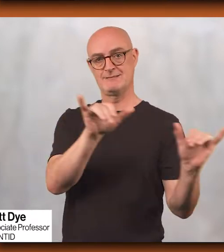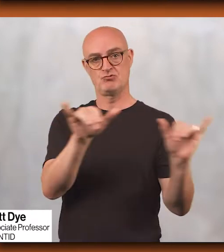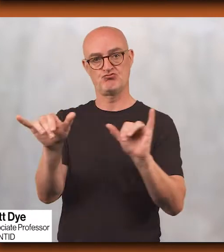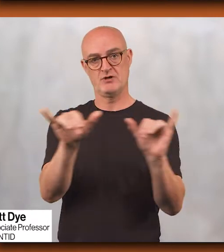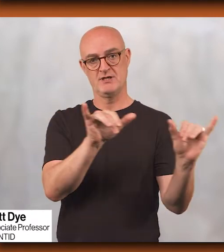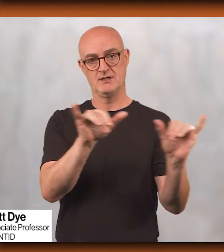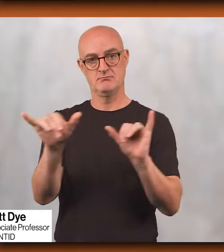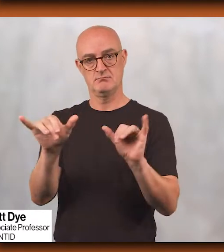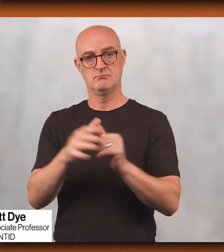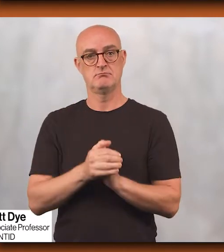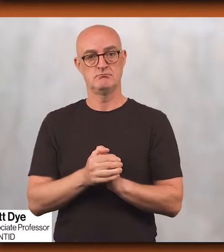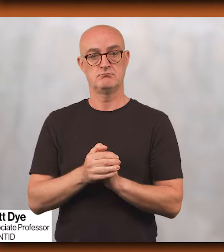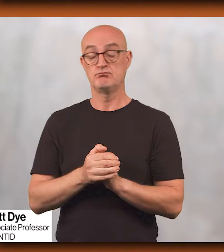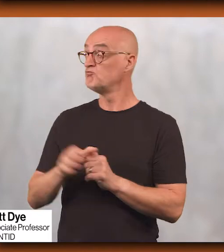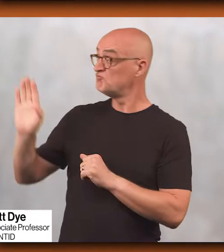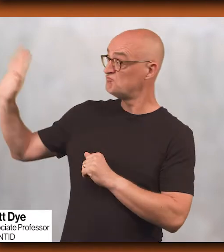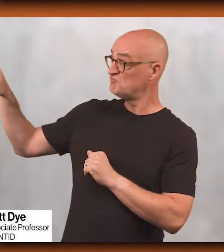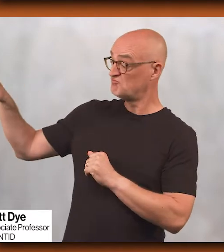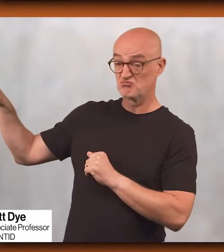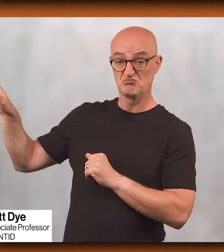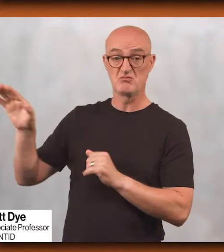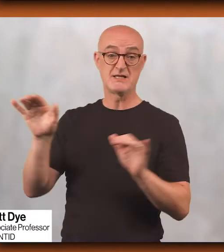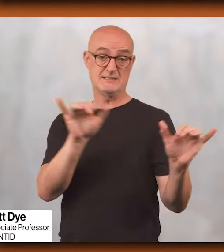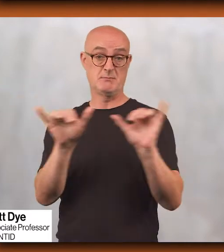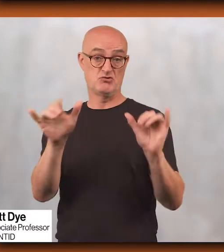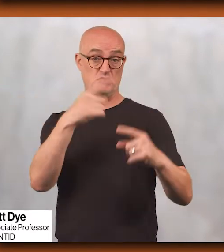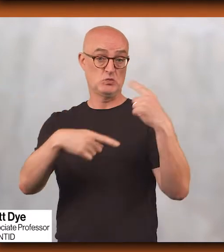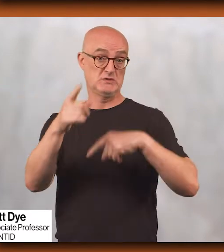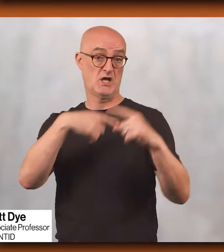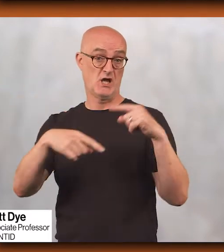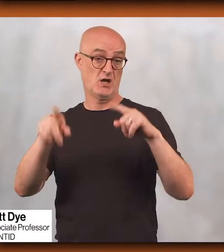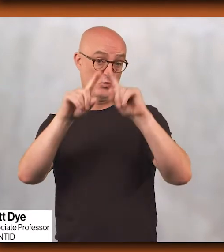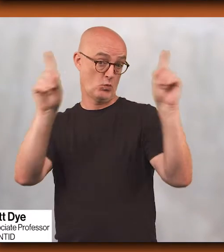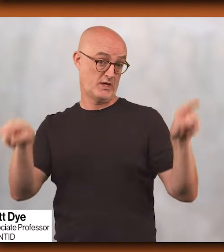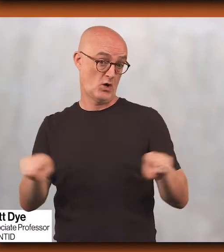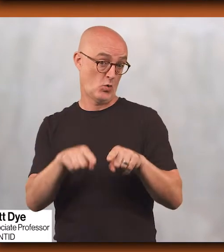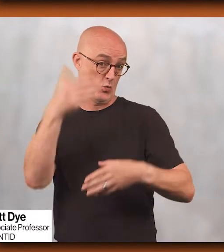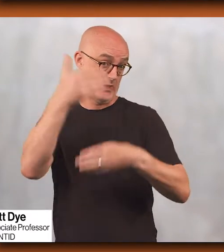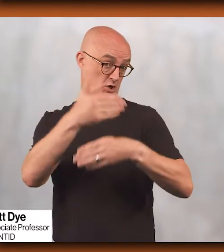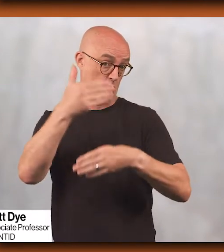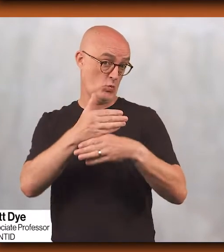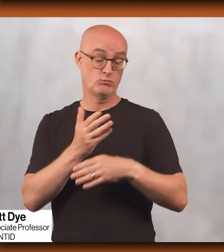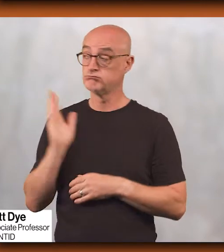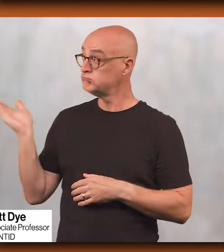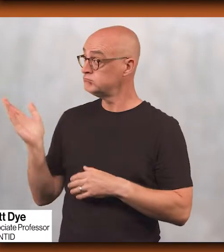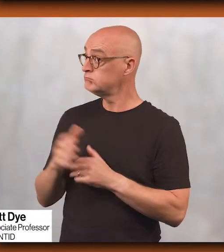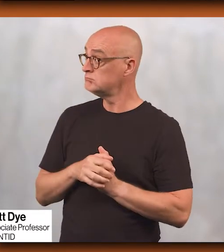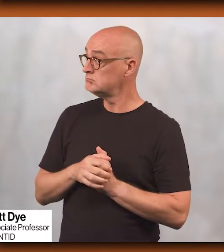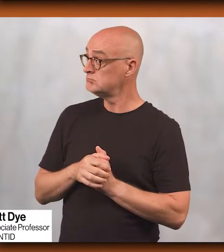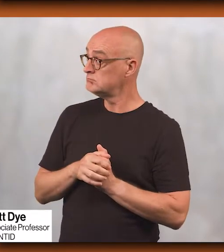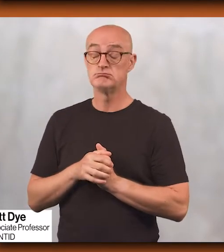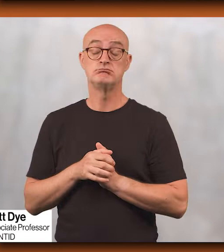so here is a symmetrical sign from Nicaraguan Sign Language-- "window,"